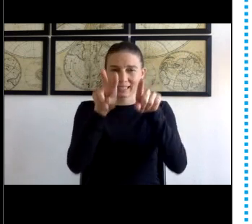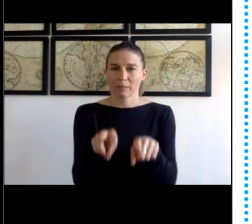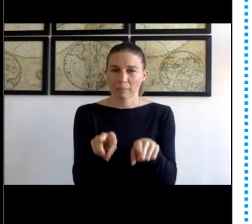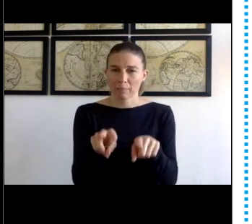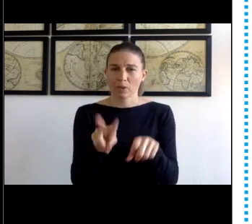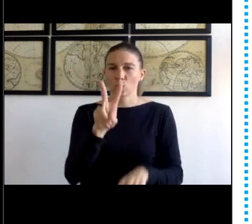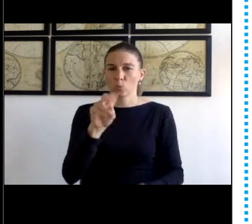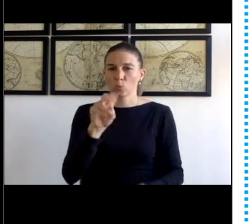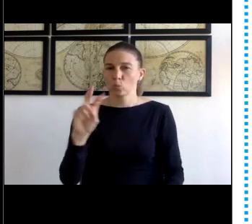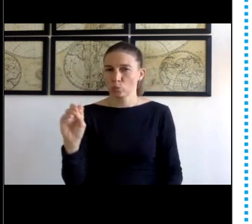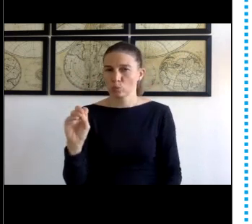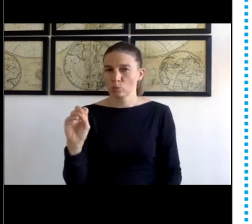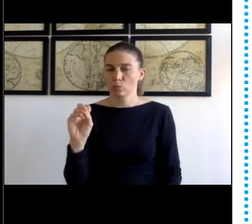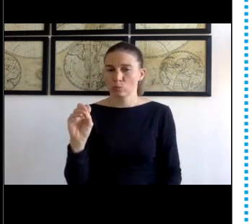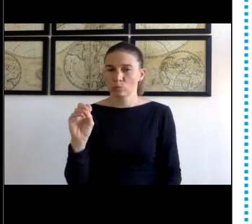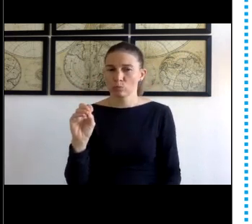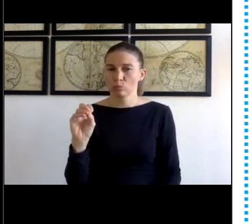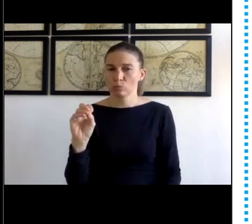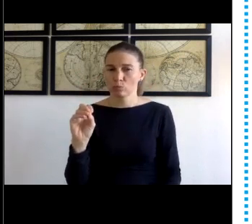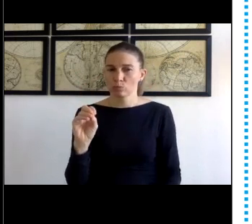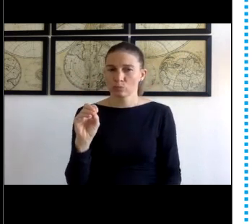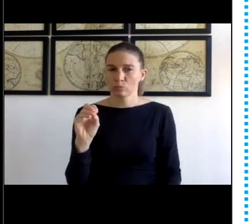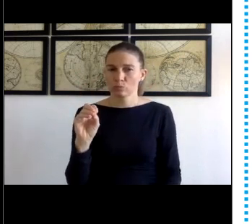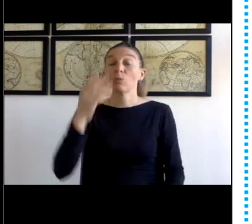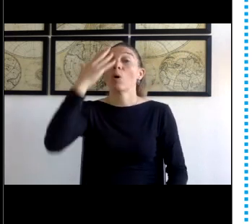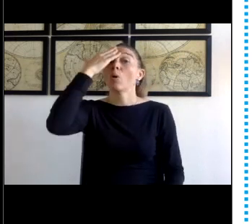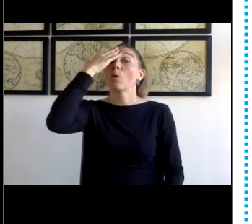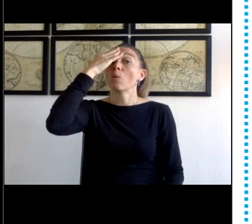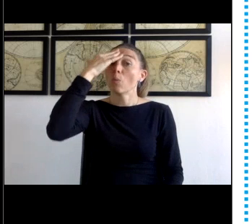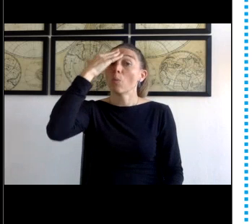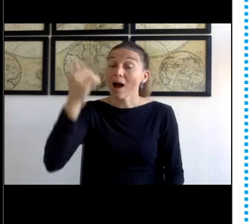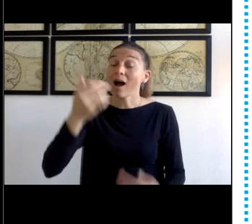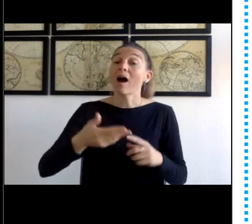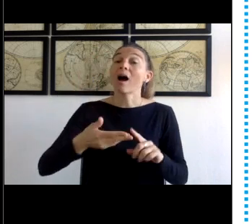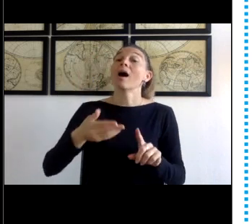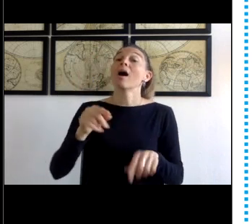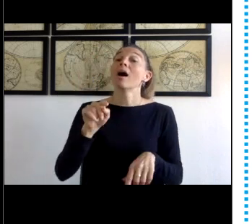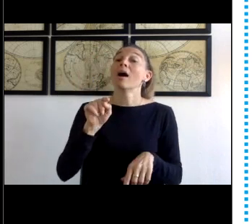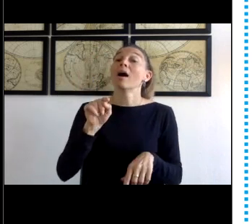in which the measures including the Code, they'll be applied.